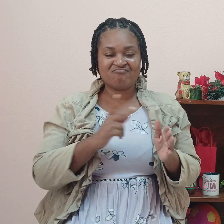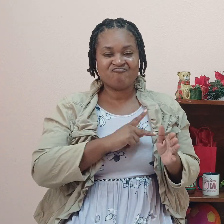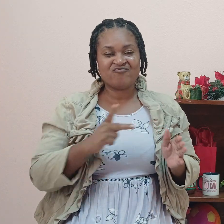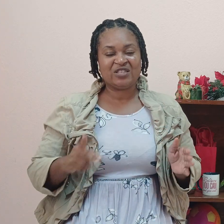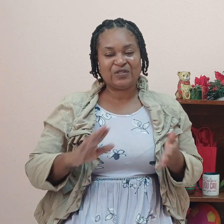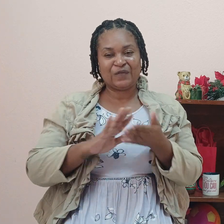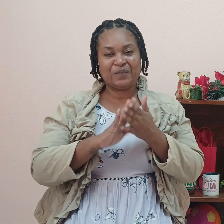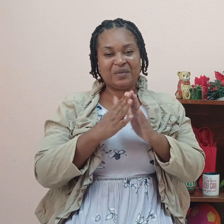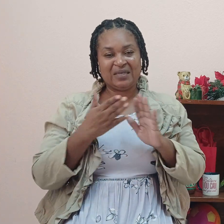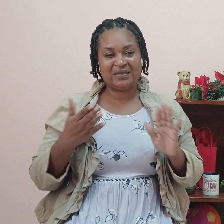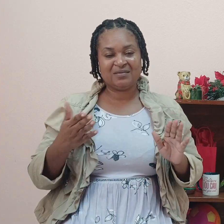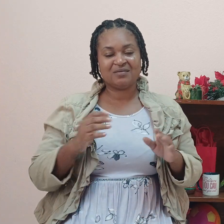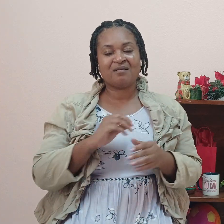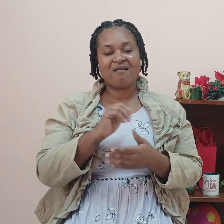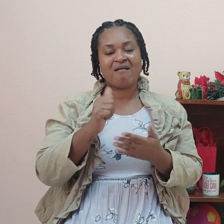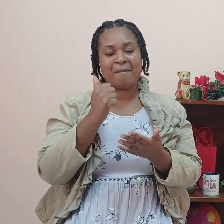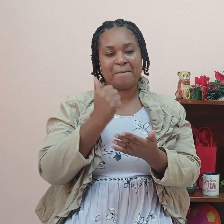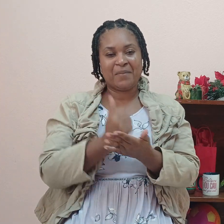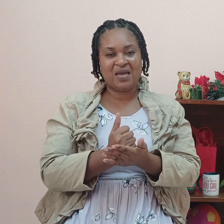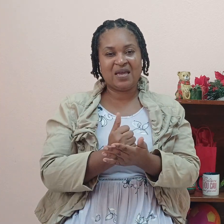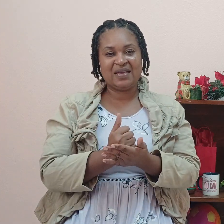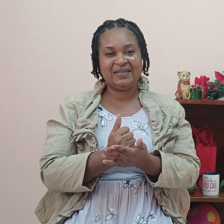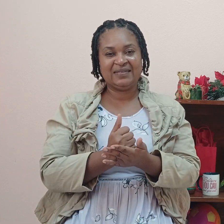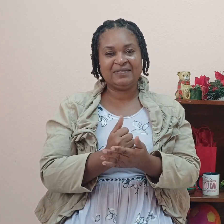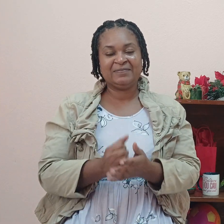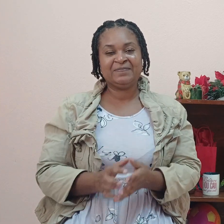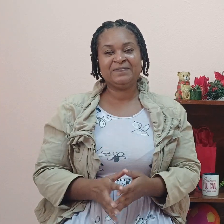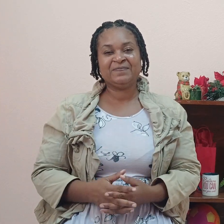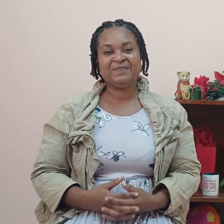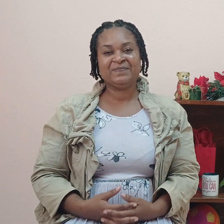Amen.